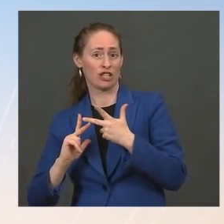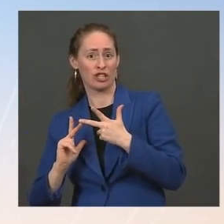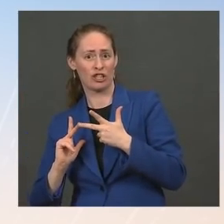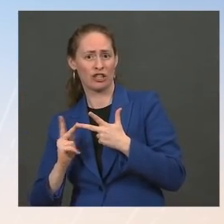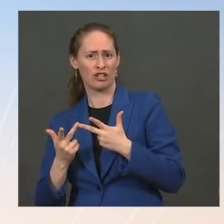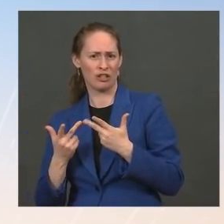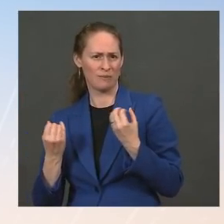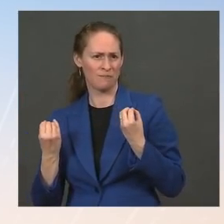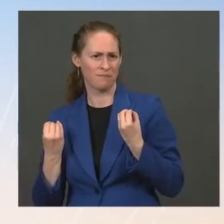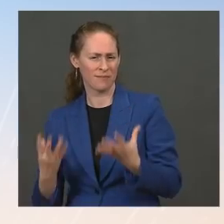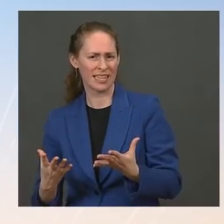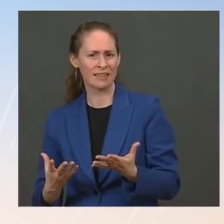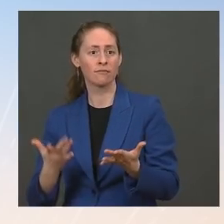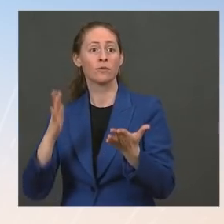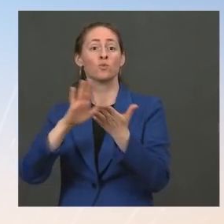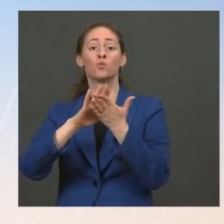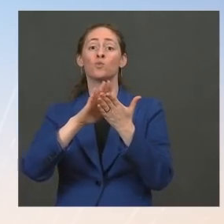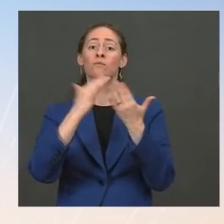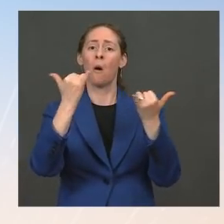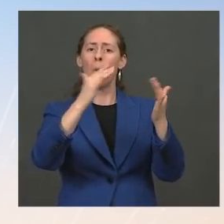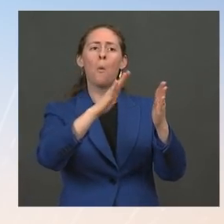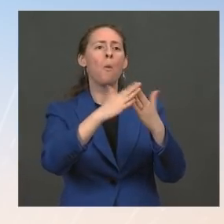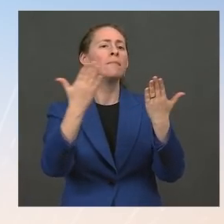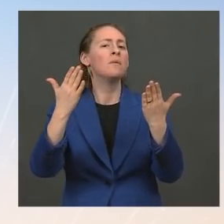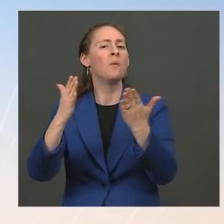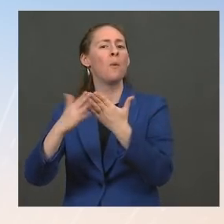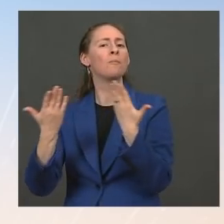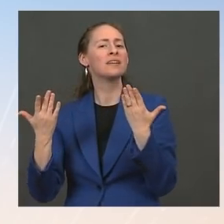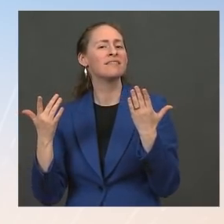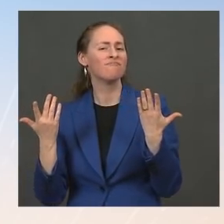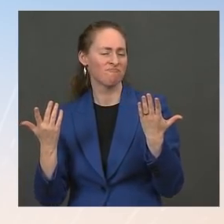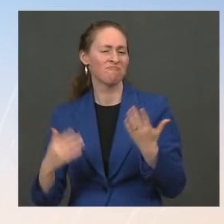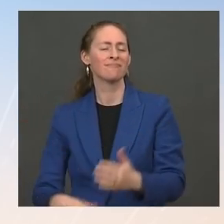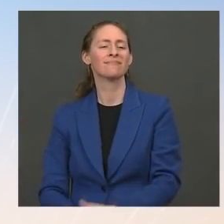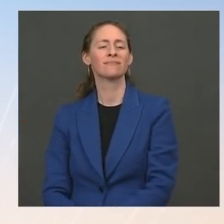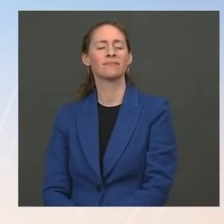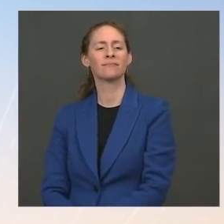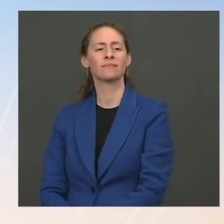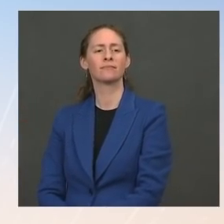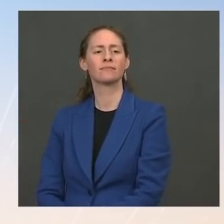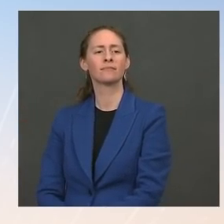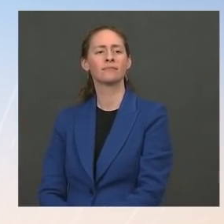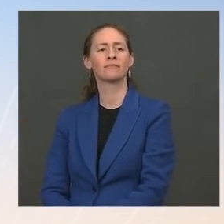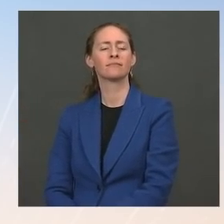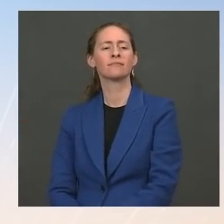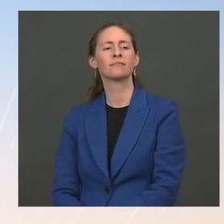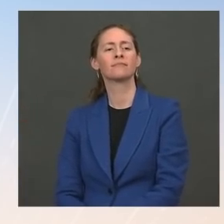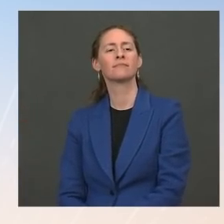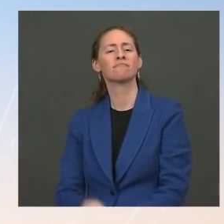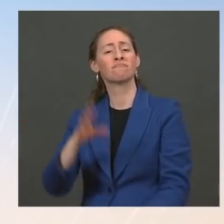to put us in a different place to fight any variants. So, you know, there are a lot of, you know,